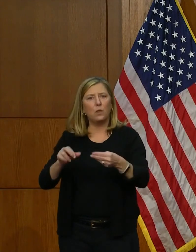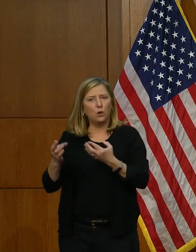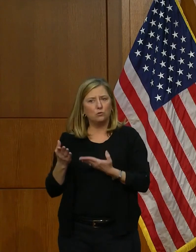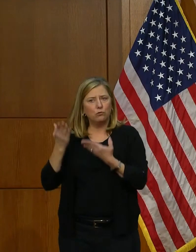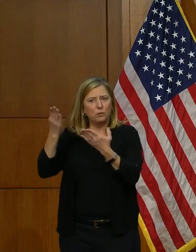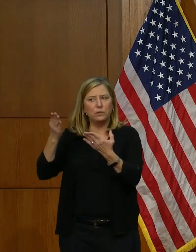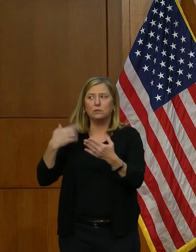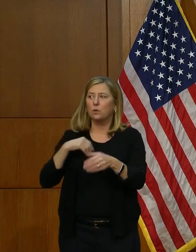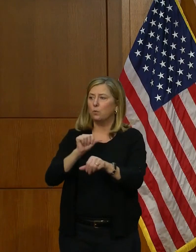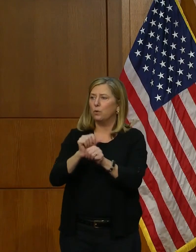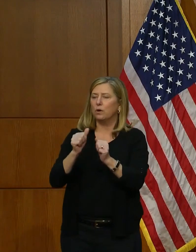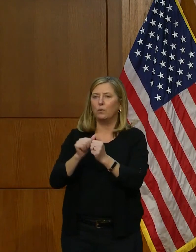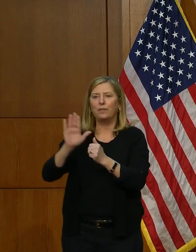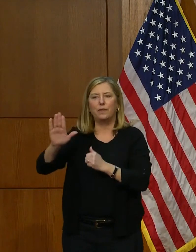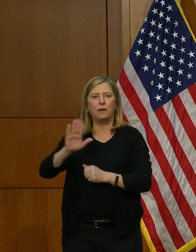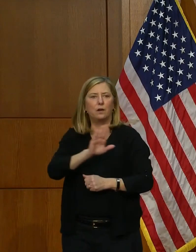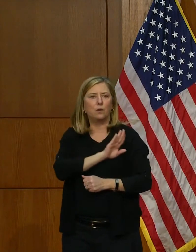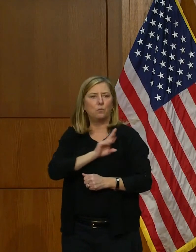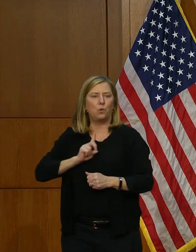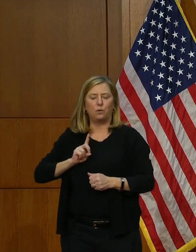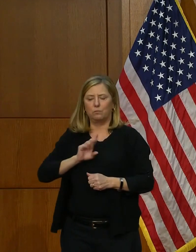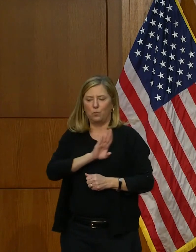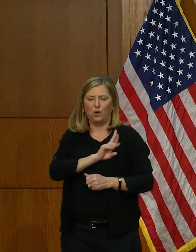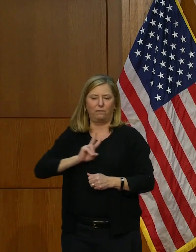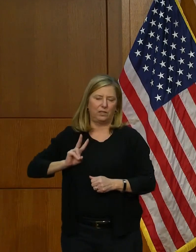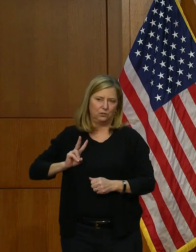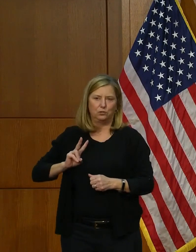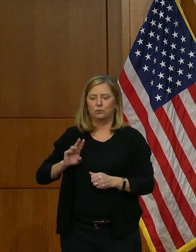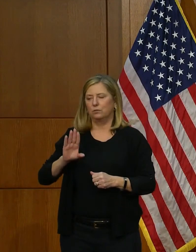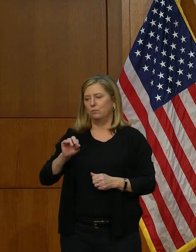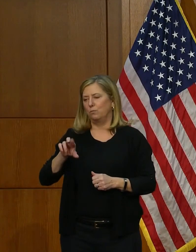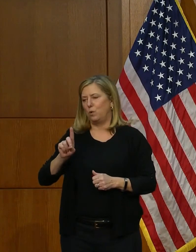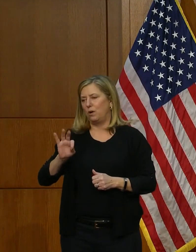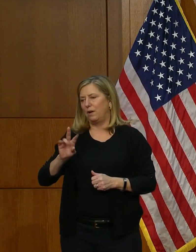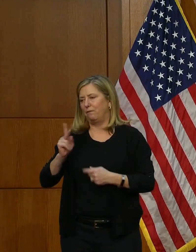AND ALONG WITH RECOMMENDATIONS AND WORK WITH THE BOARD OF